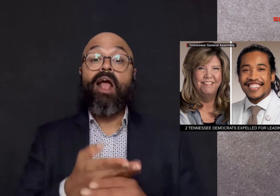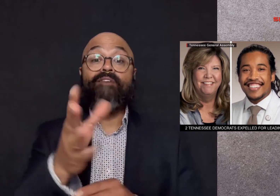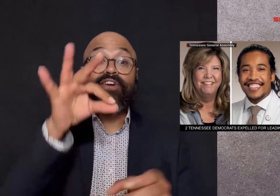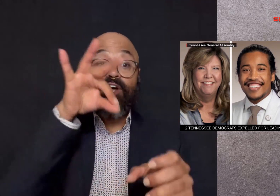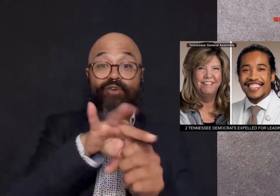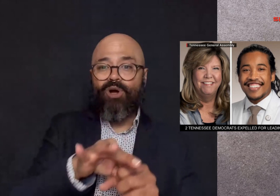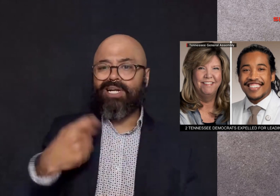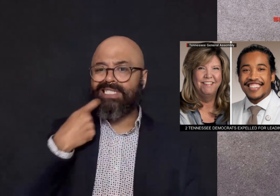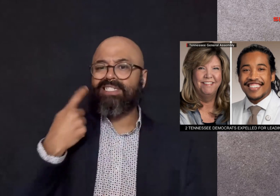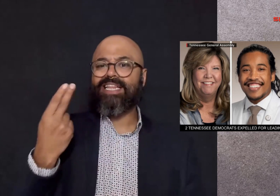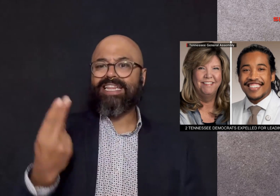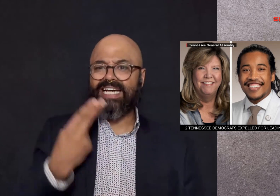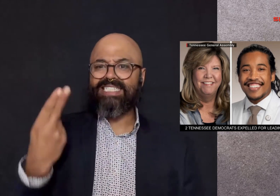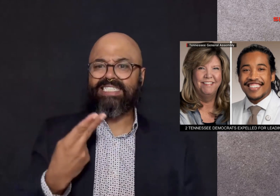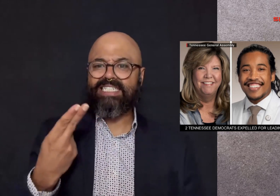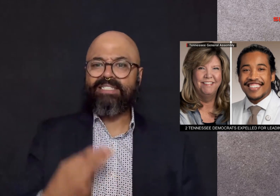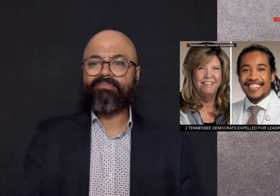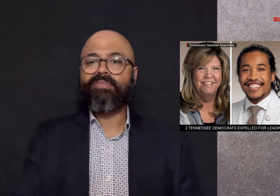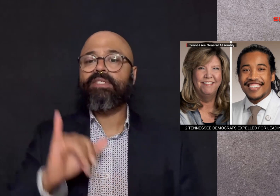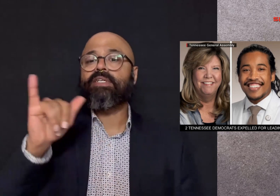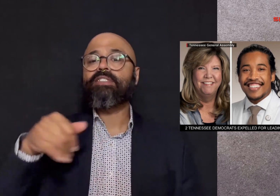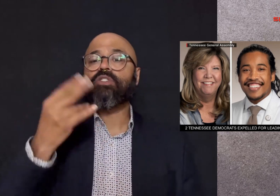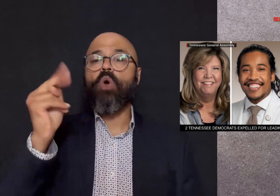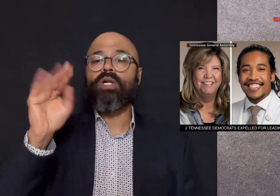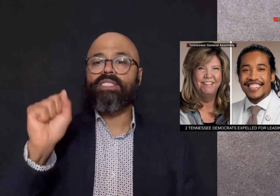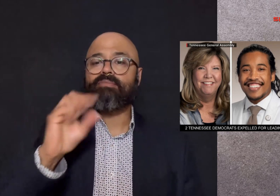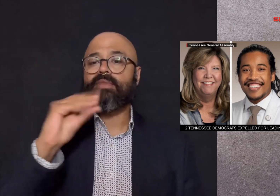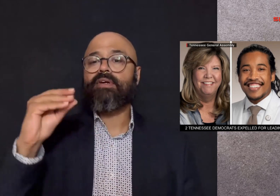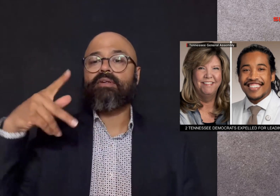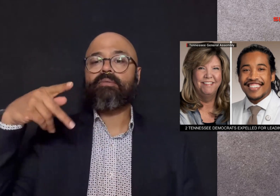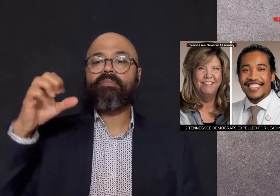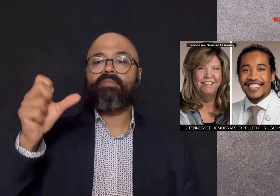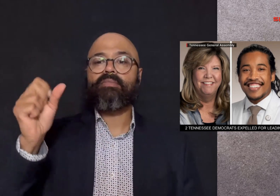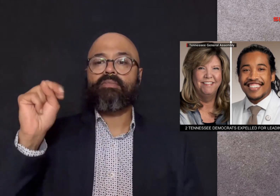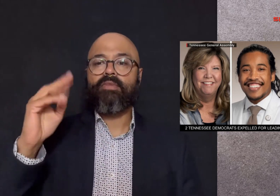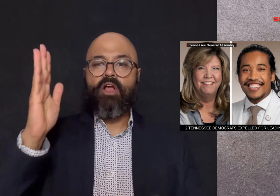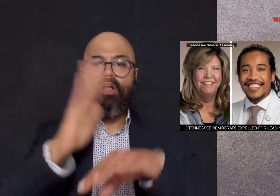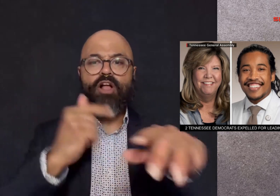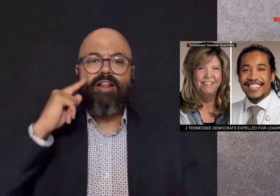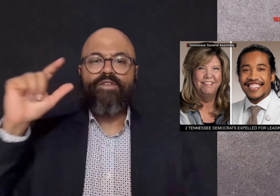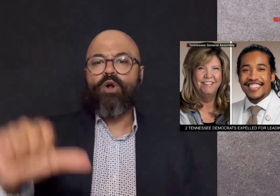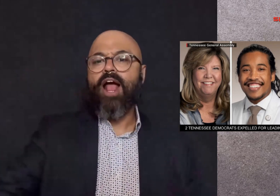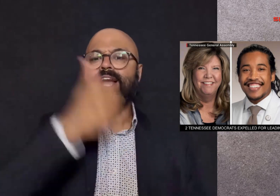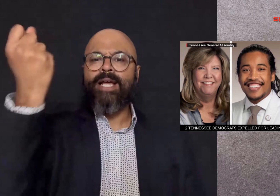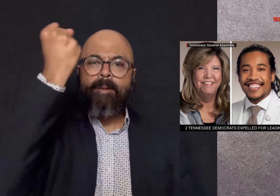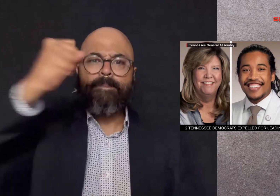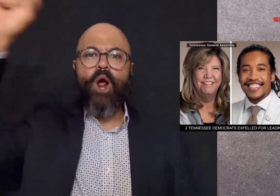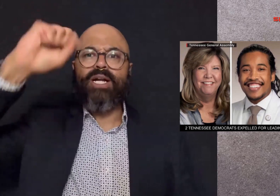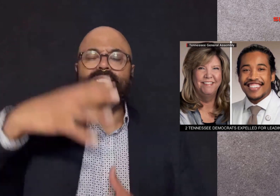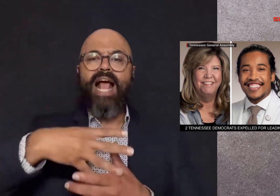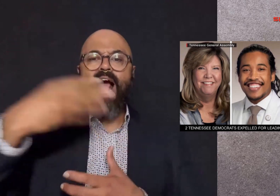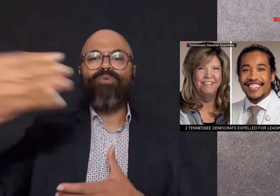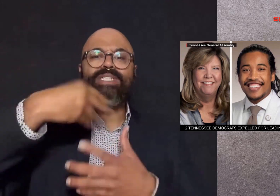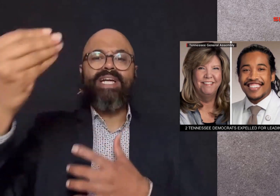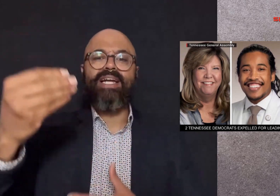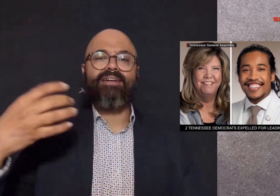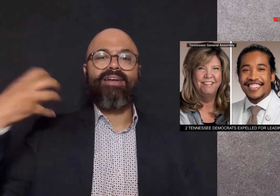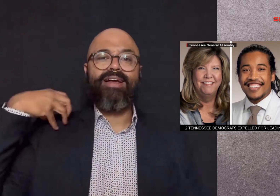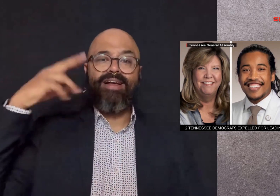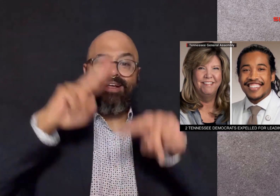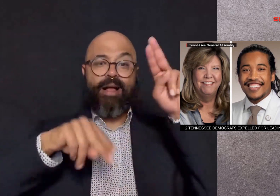after the votes Thursday Jones and Pearson called for another protest outside the Capitol on Monday